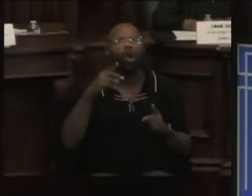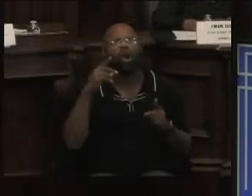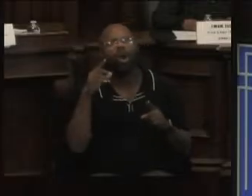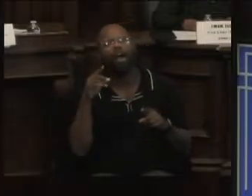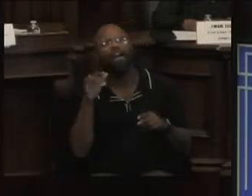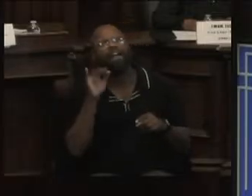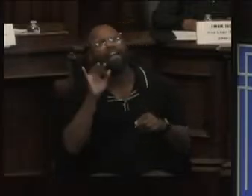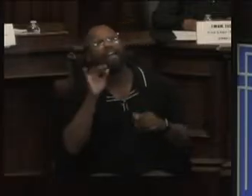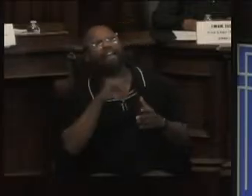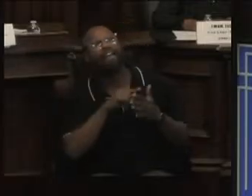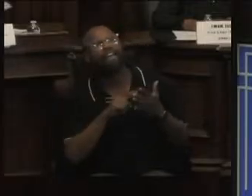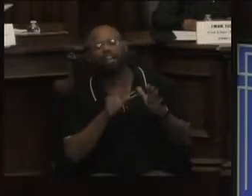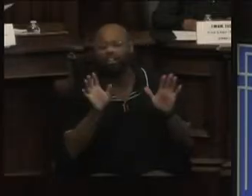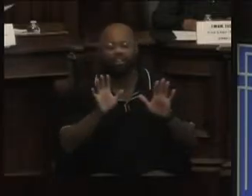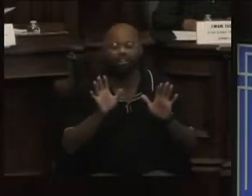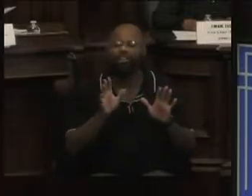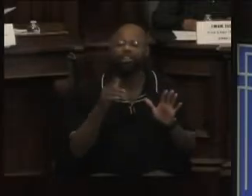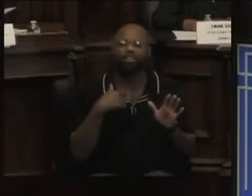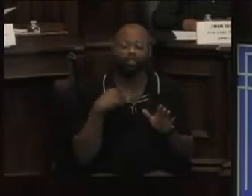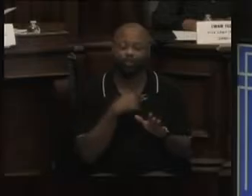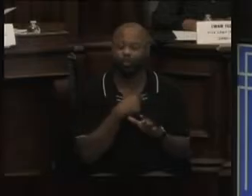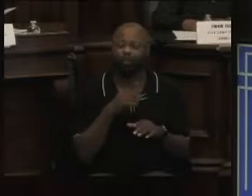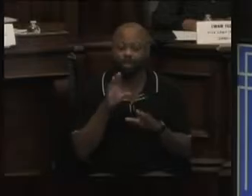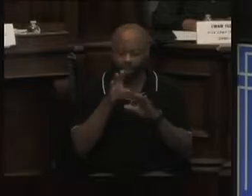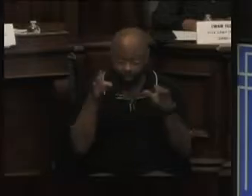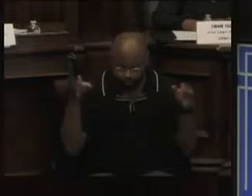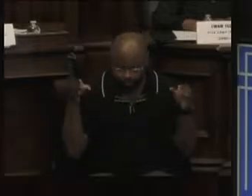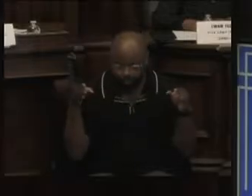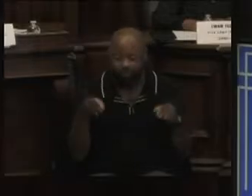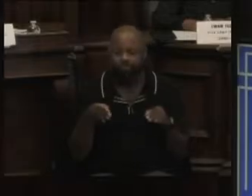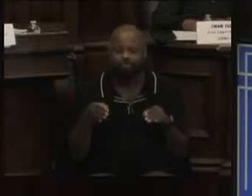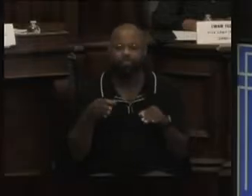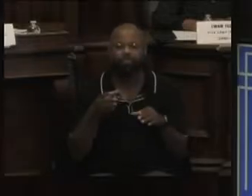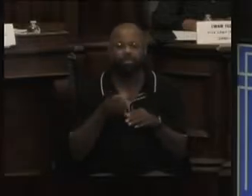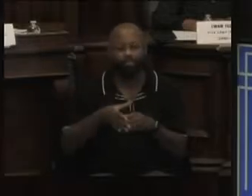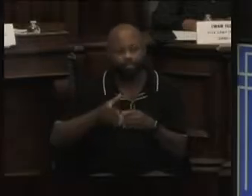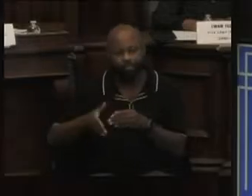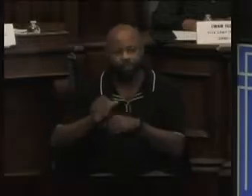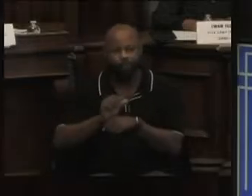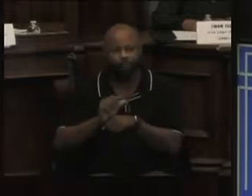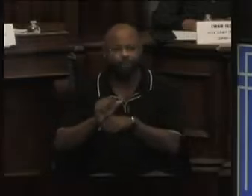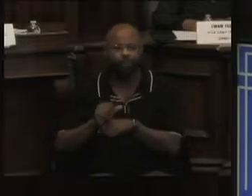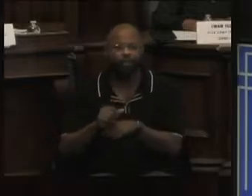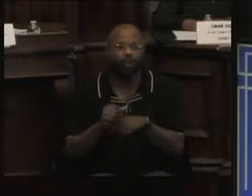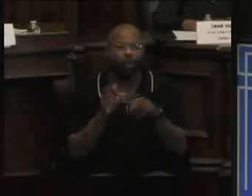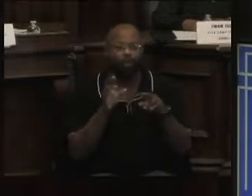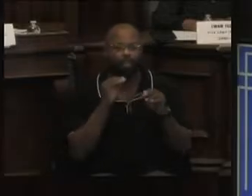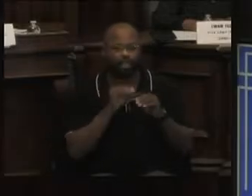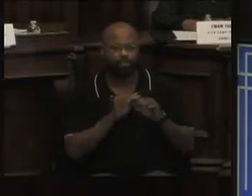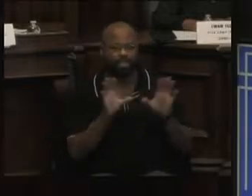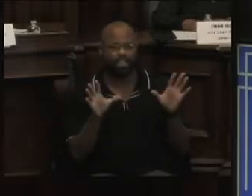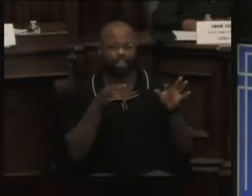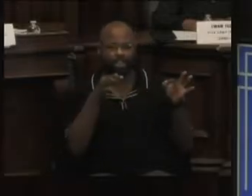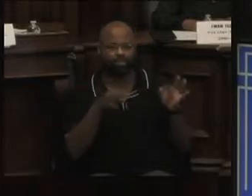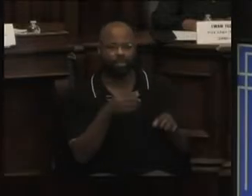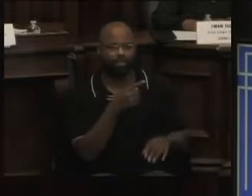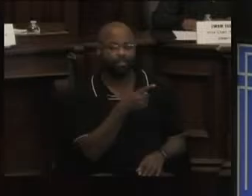this isn't theoretical pie in the sky type of work. This is implementation work where we